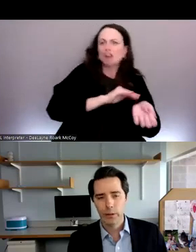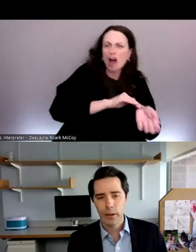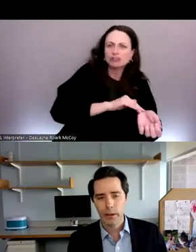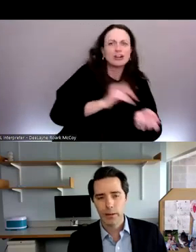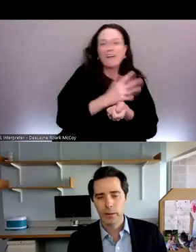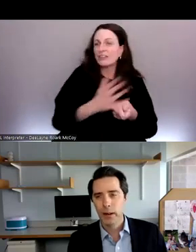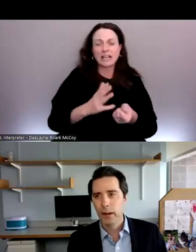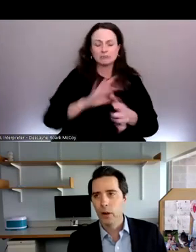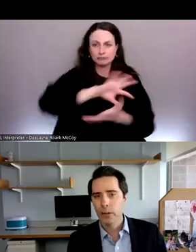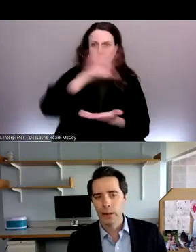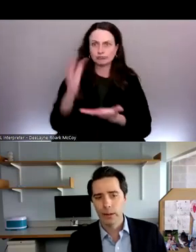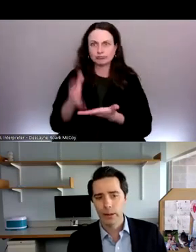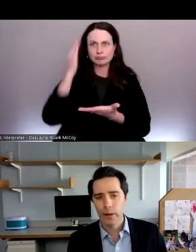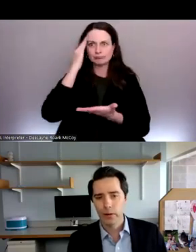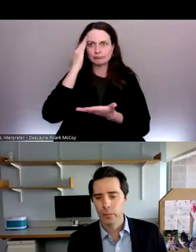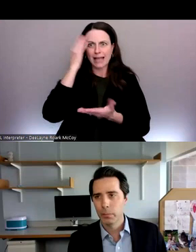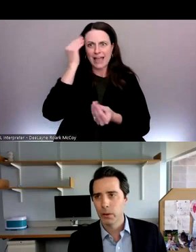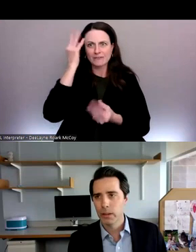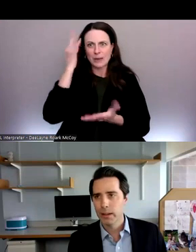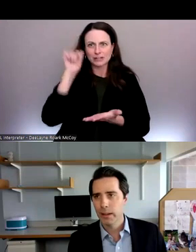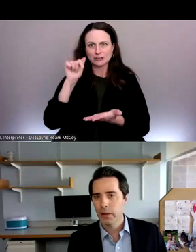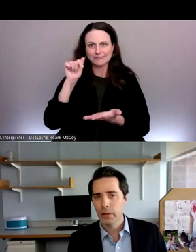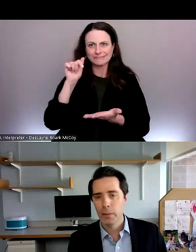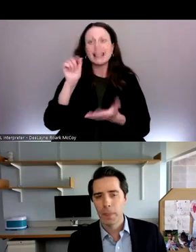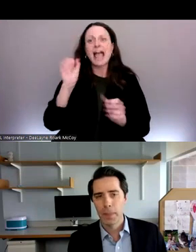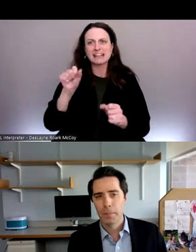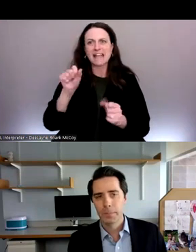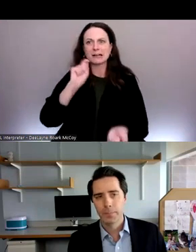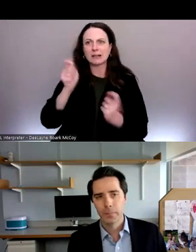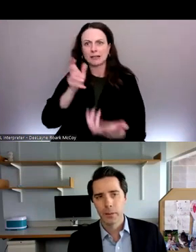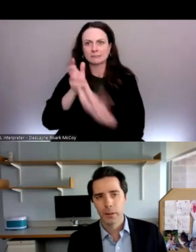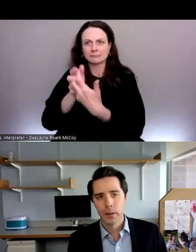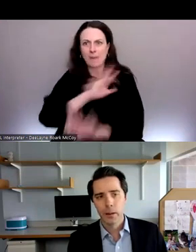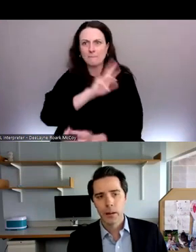information and It ultimately allows for